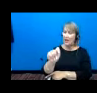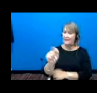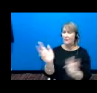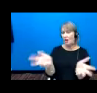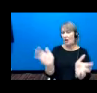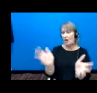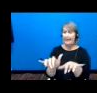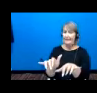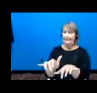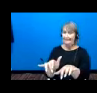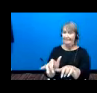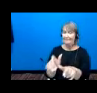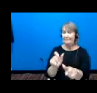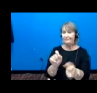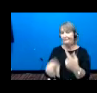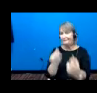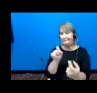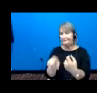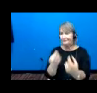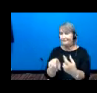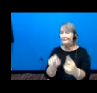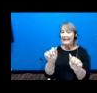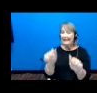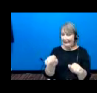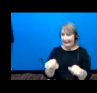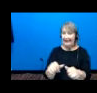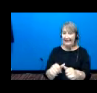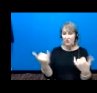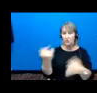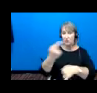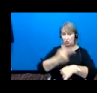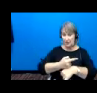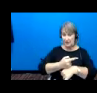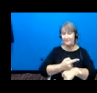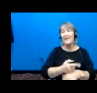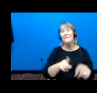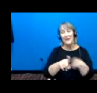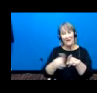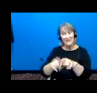throughout today's presentation, but also know that there will be an opportunity for you to unmute your microphone.